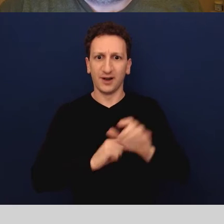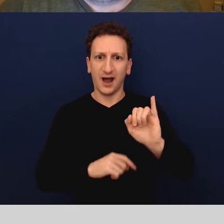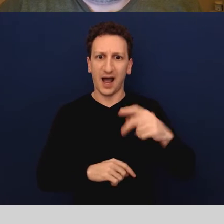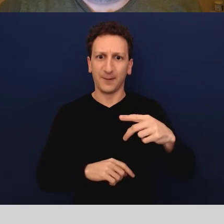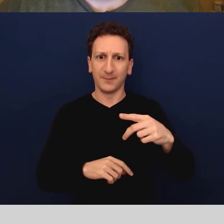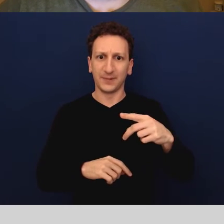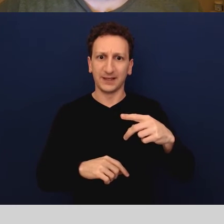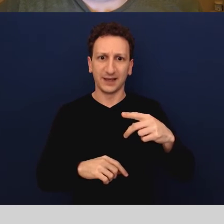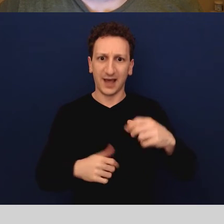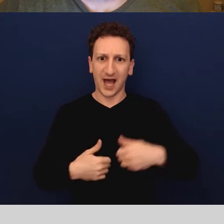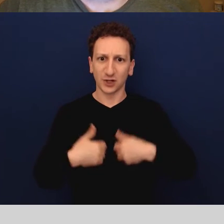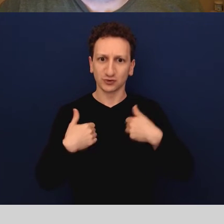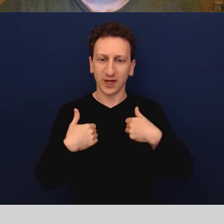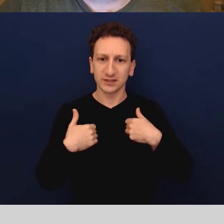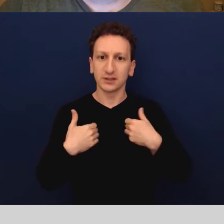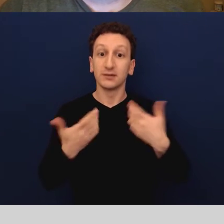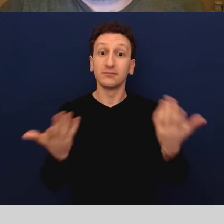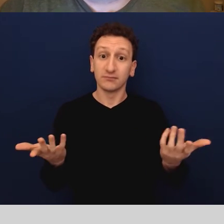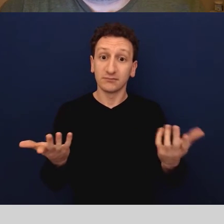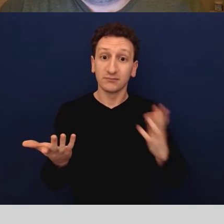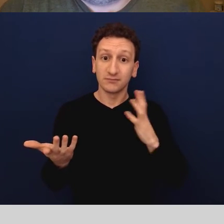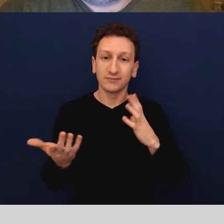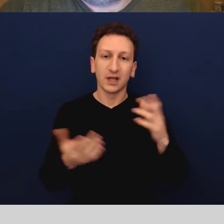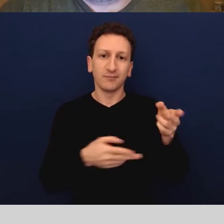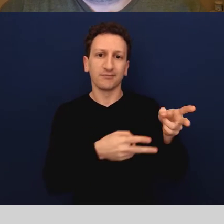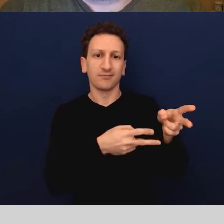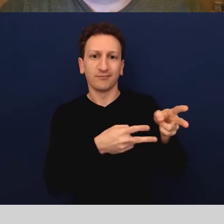We want to be able to do that. So we get a library called reg.